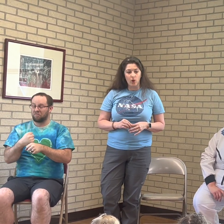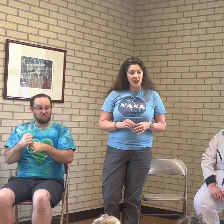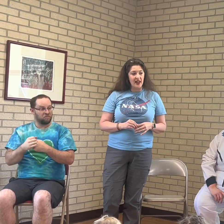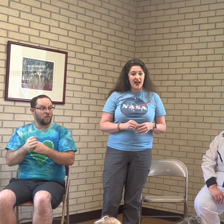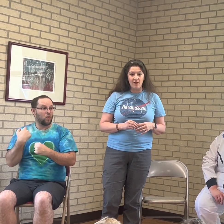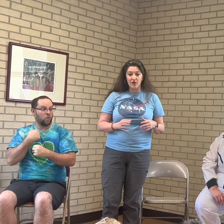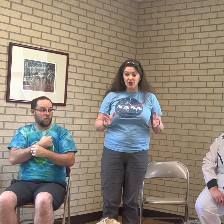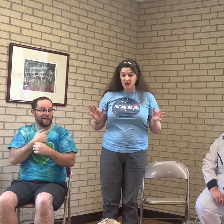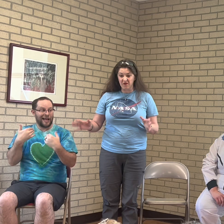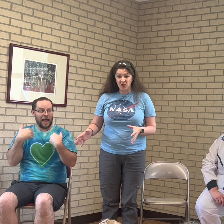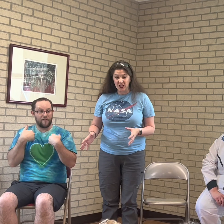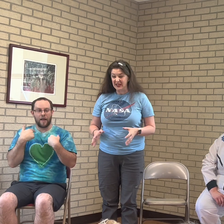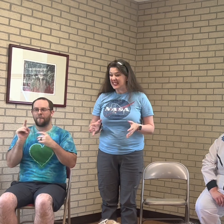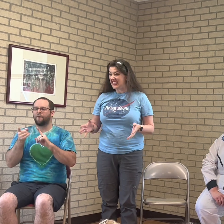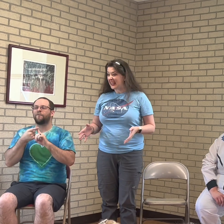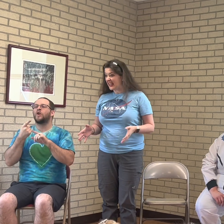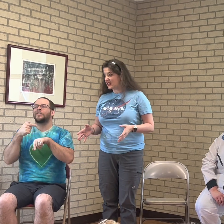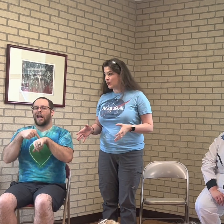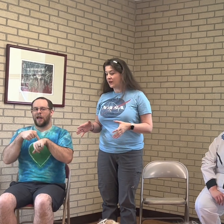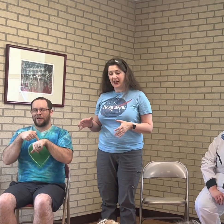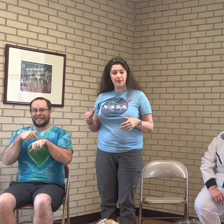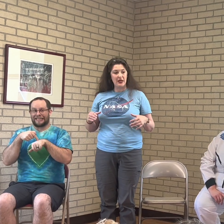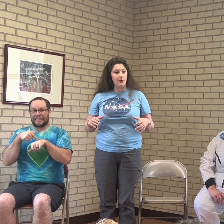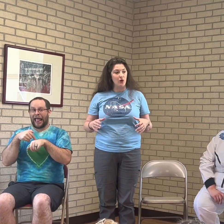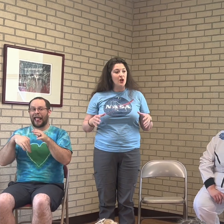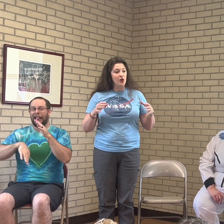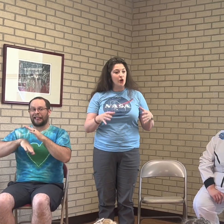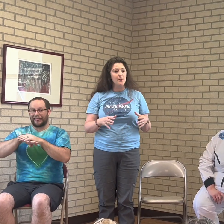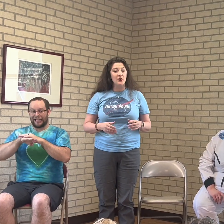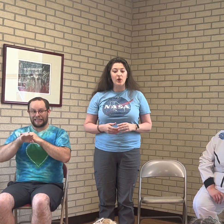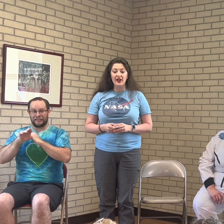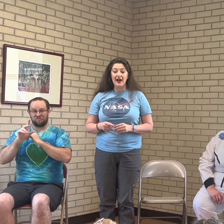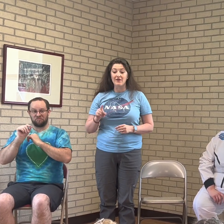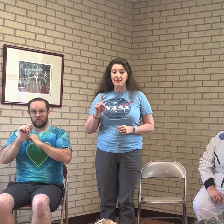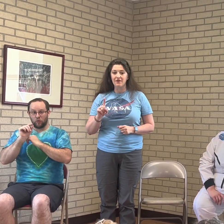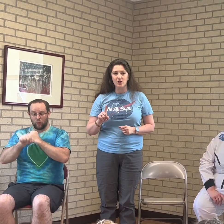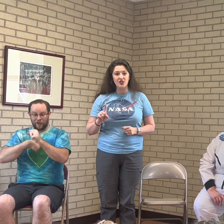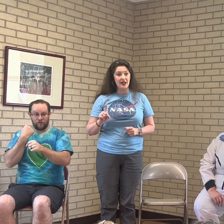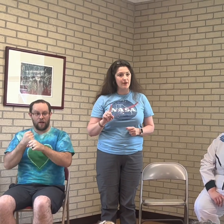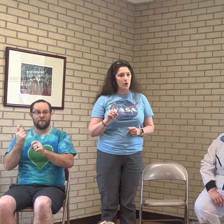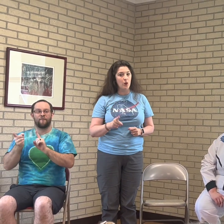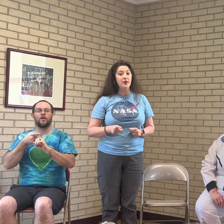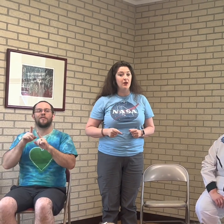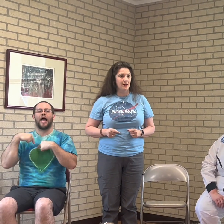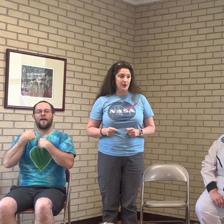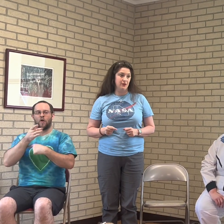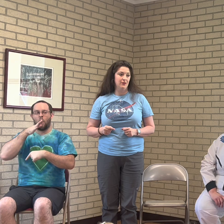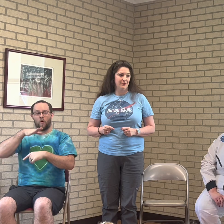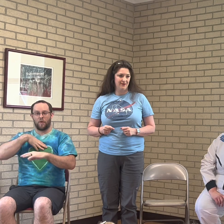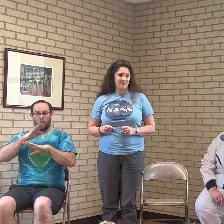Like we're gonna have: this will be the first time in decades that we've had people go to the Moon. And we're going to have the first ever woman on the moon.